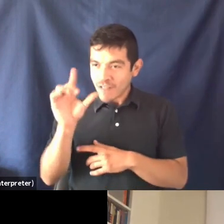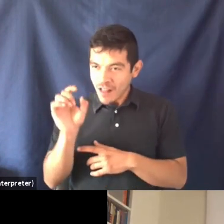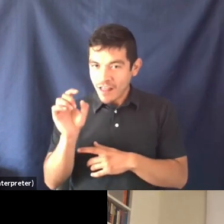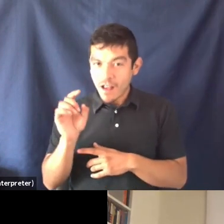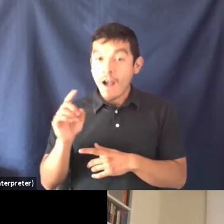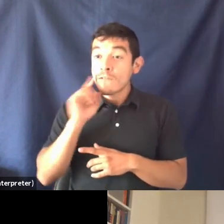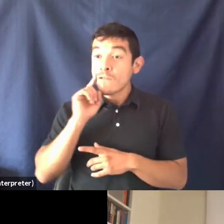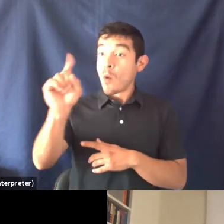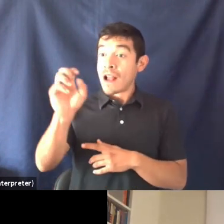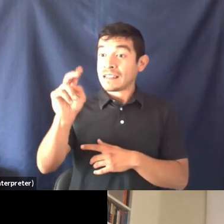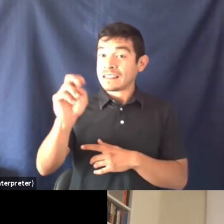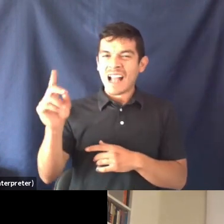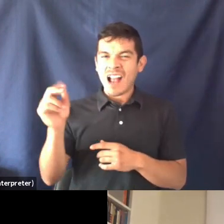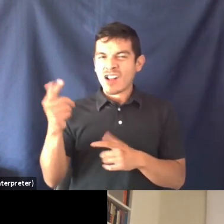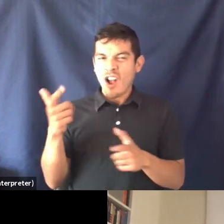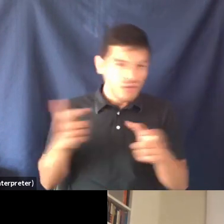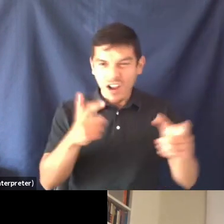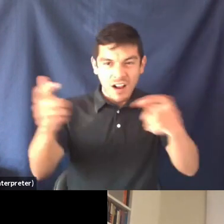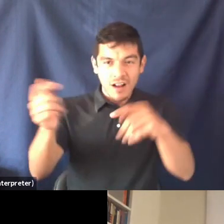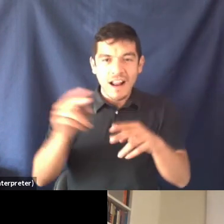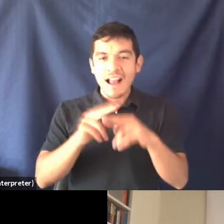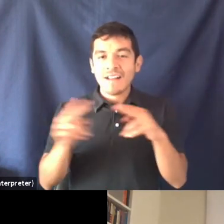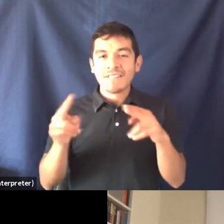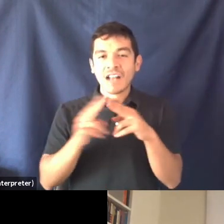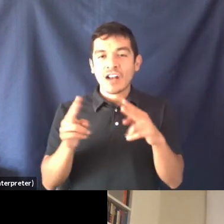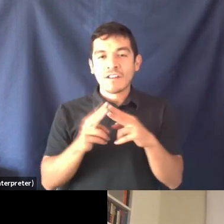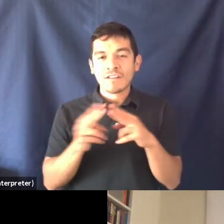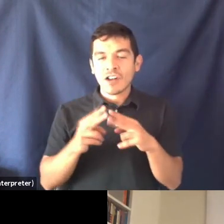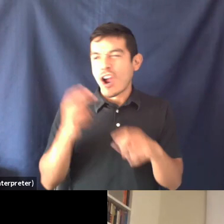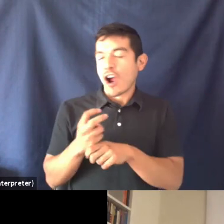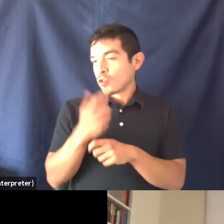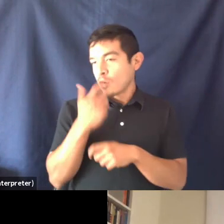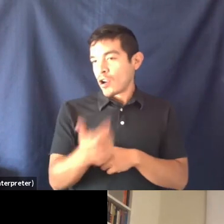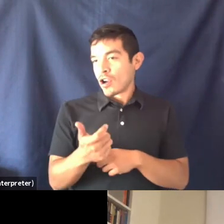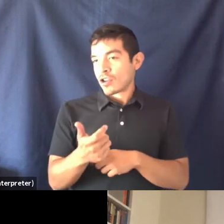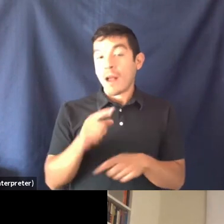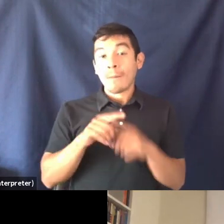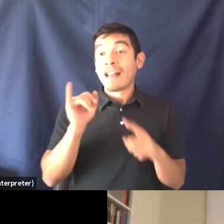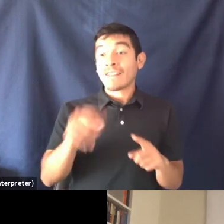and they're running and do you know it is extremely jarring but that's the point in that particular scene.